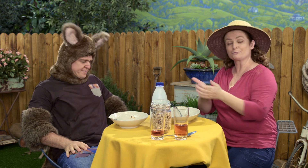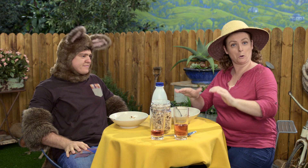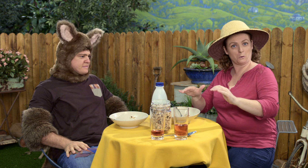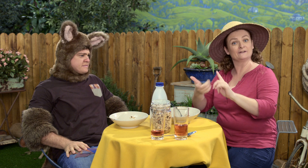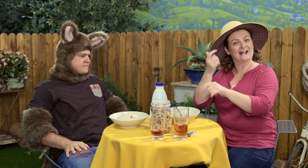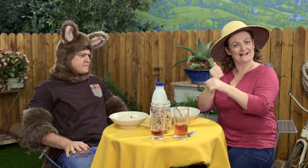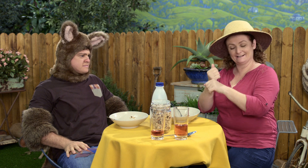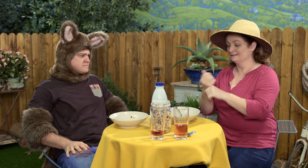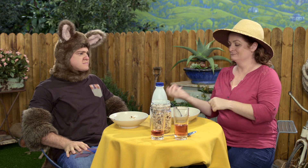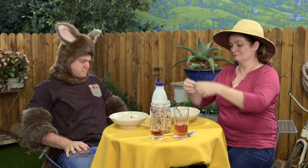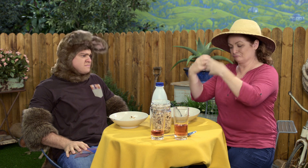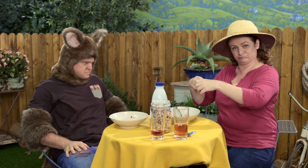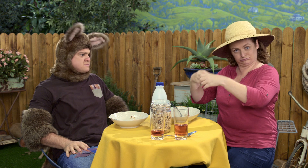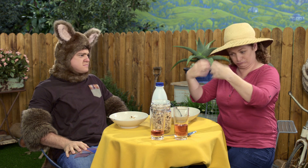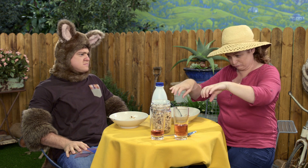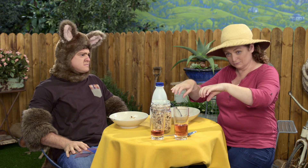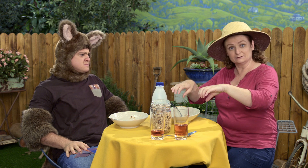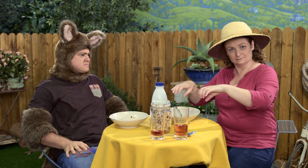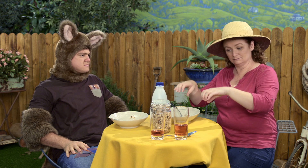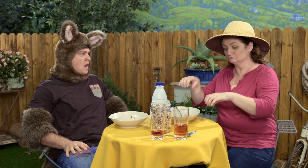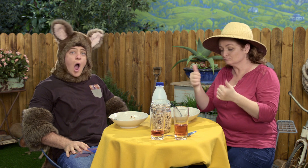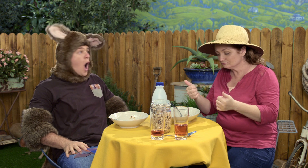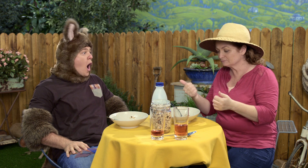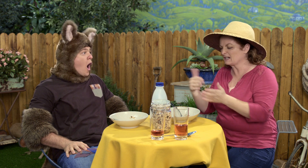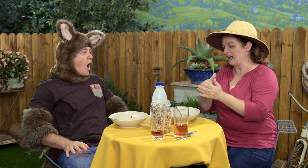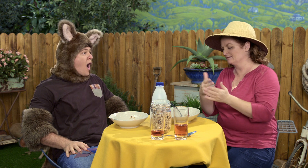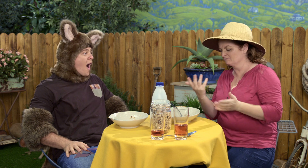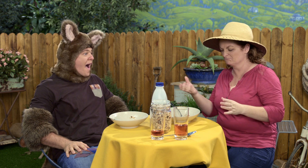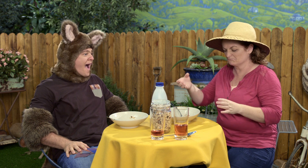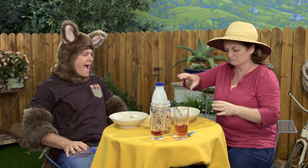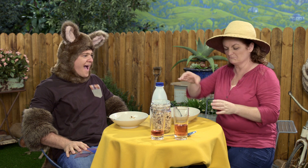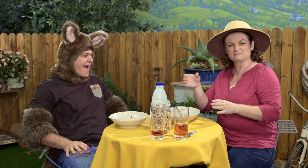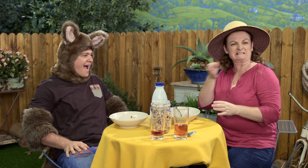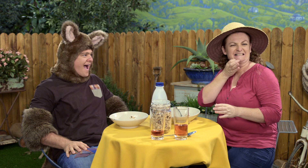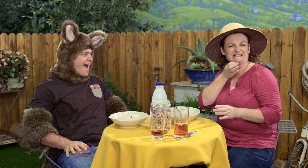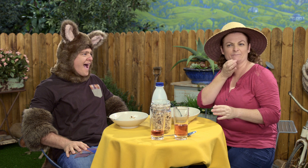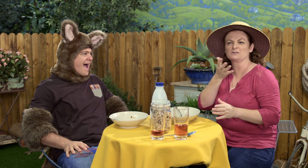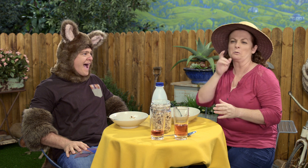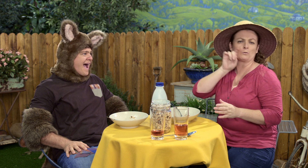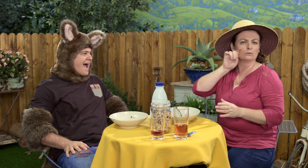But in a bowl, we'll break our eggs. We can add a dollop of water, or milk,